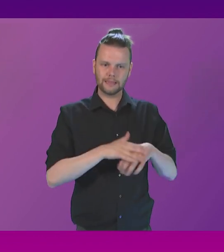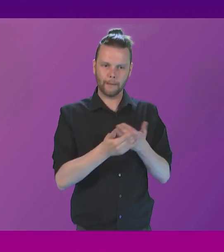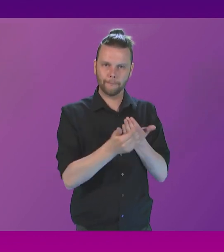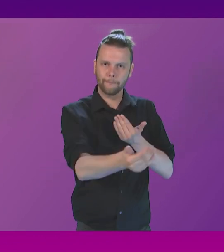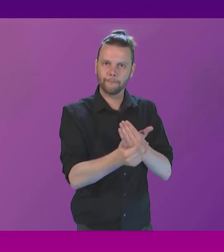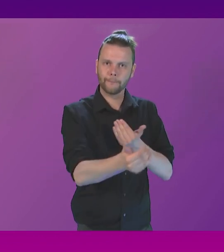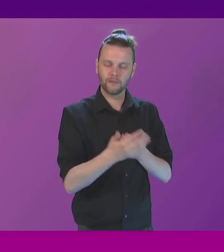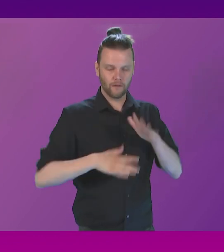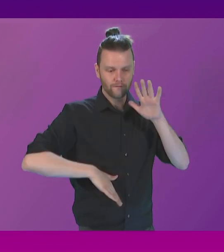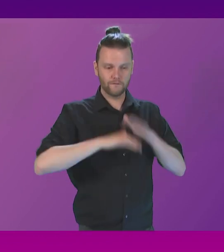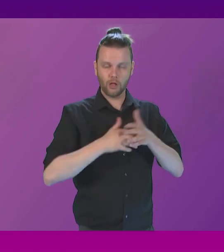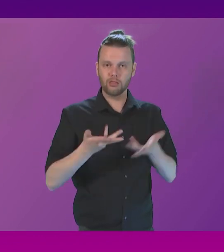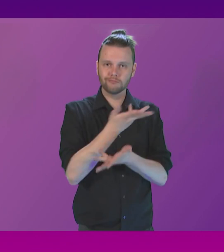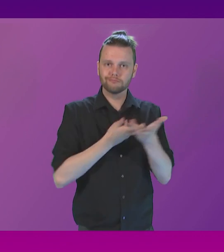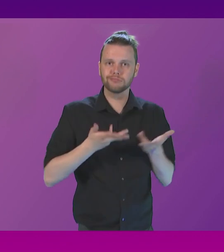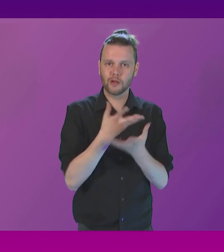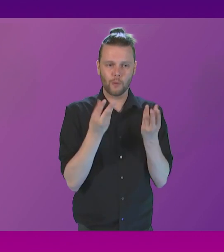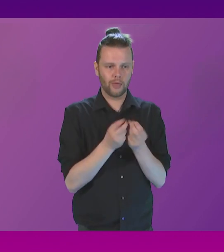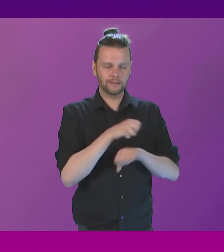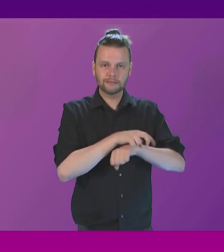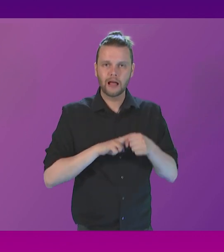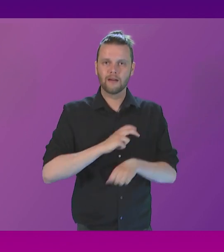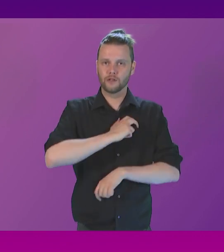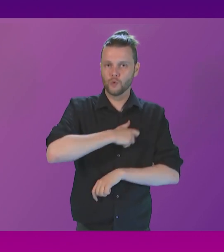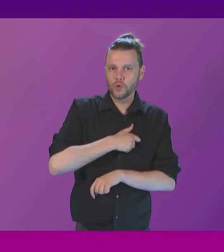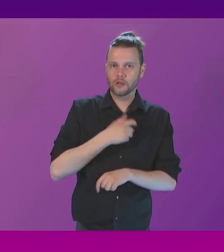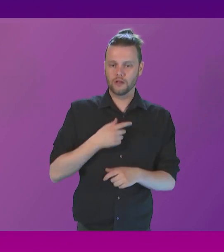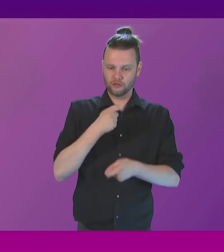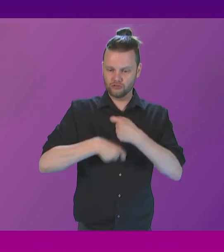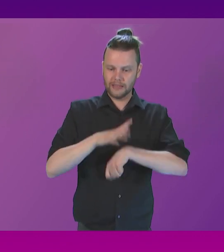full consultation with staff and trade unions, and to create the time and space to exhaust